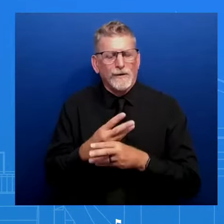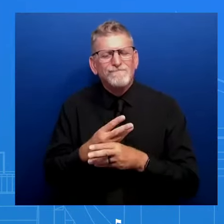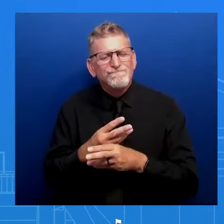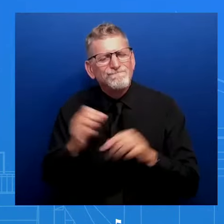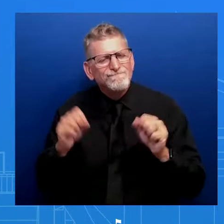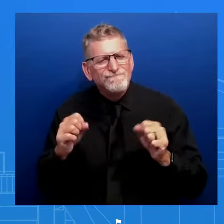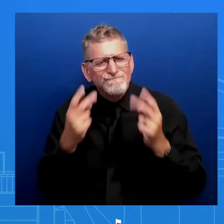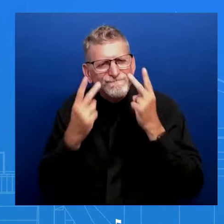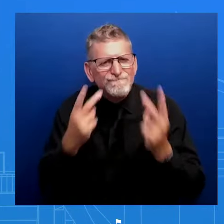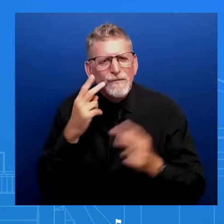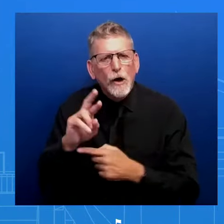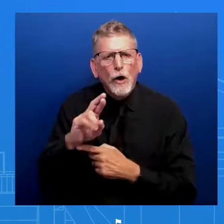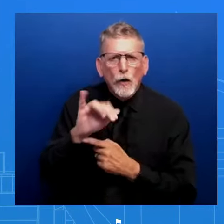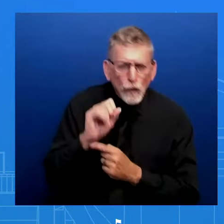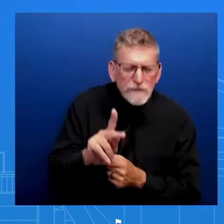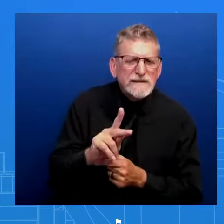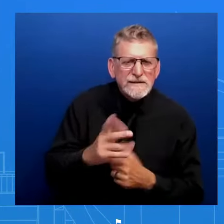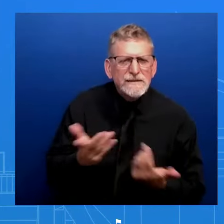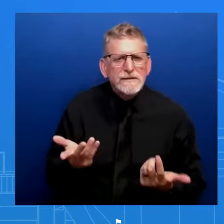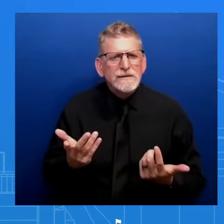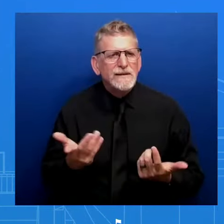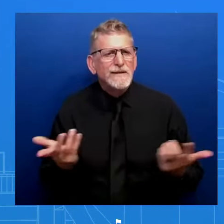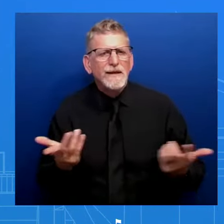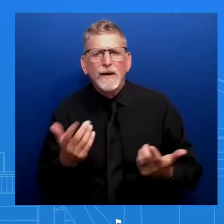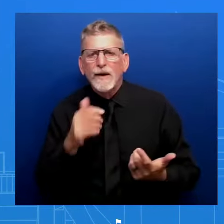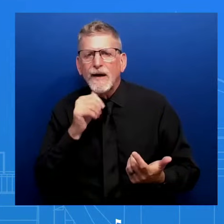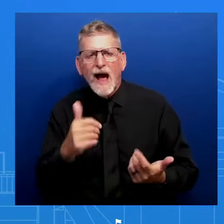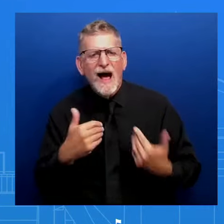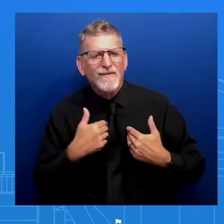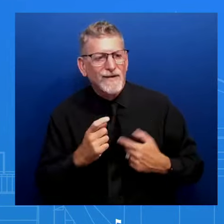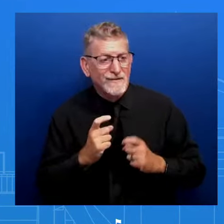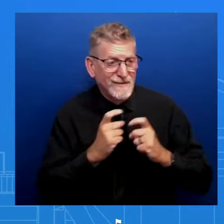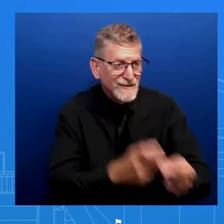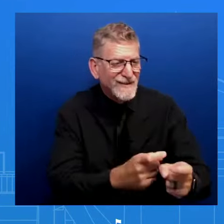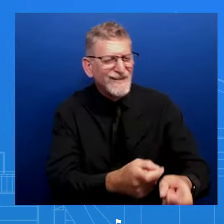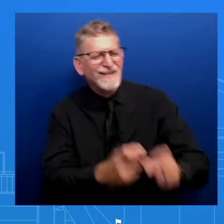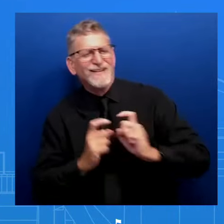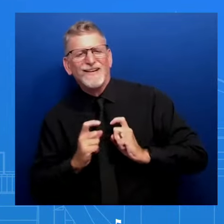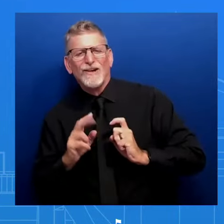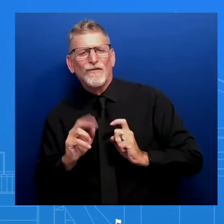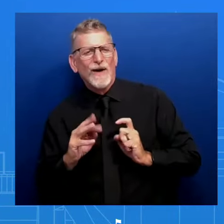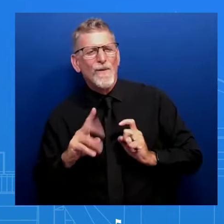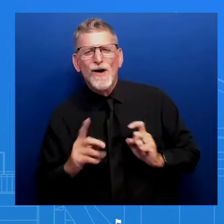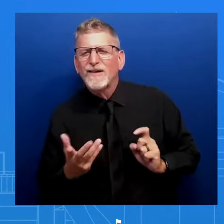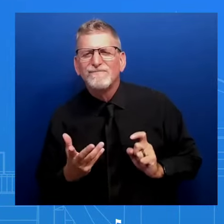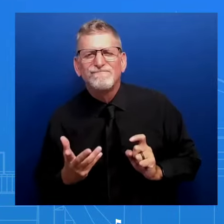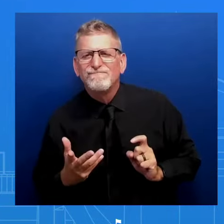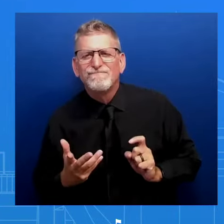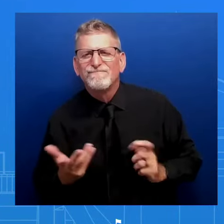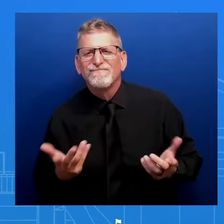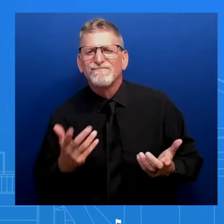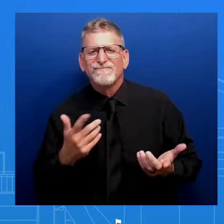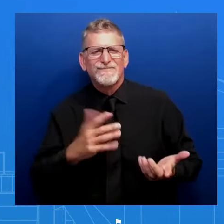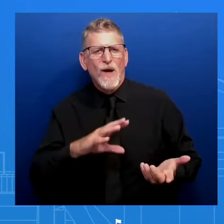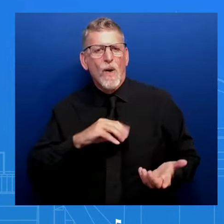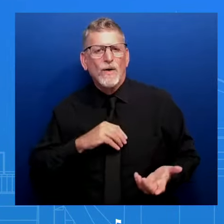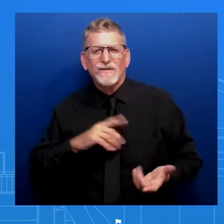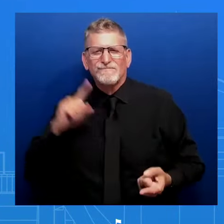the lack of reward for economic partnerships with China in -- in that regard. And it goes also to -- to Africa as well.